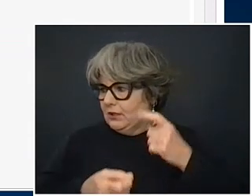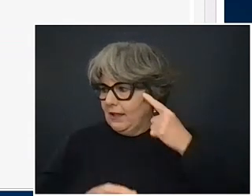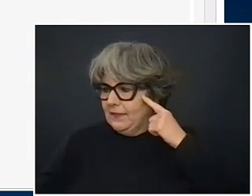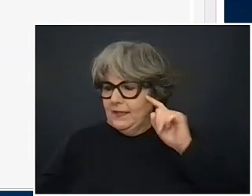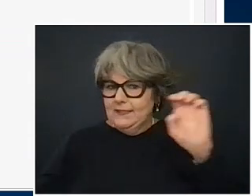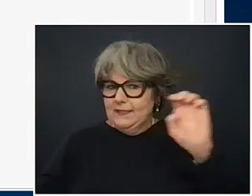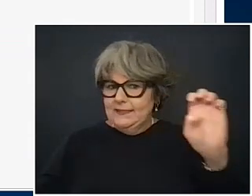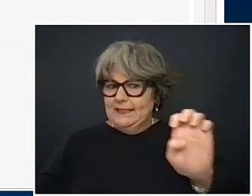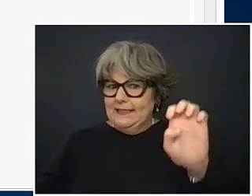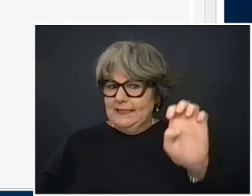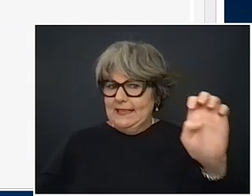romanette 2.